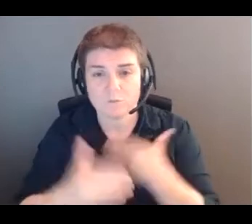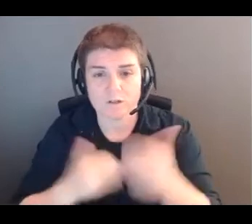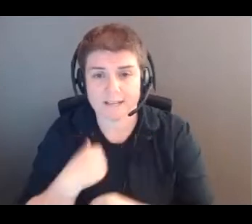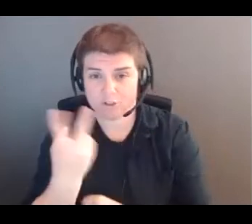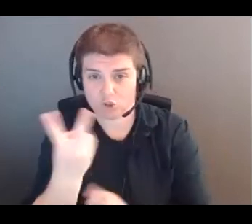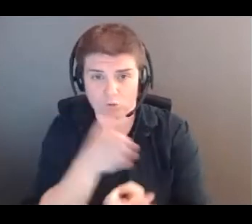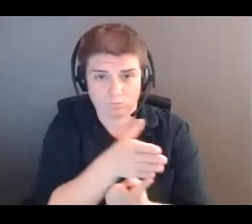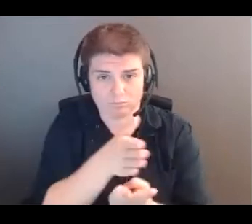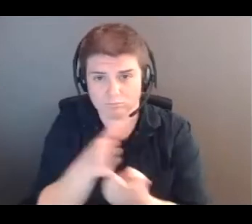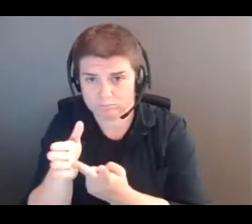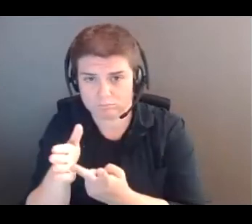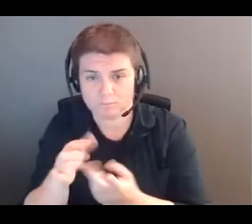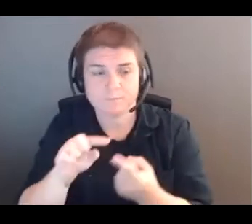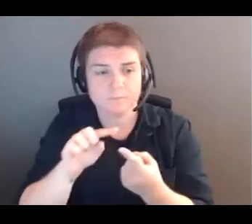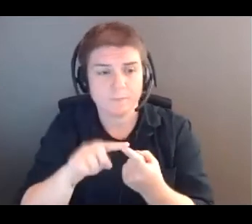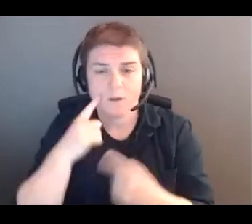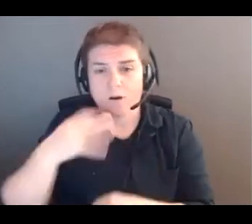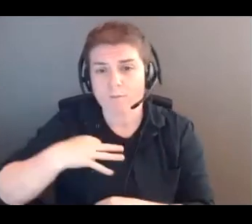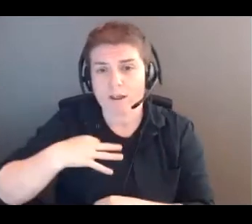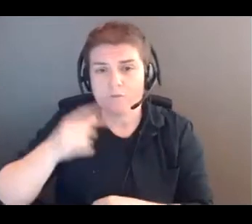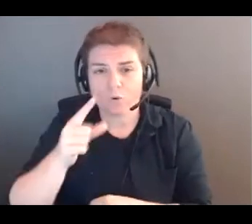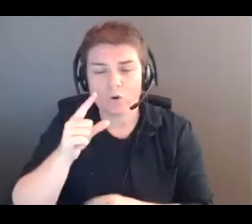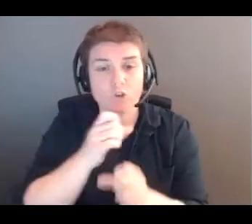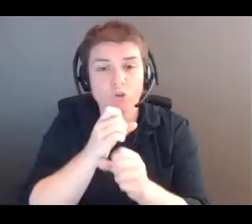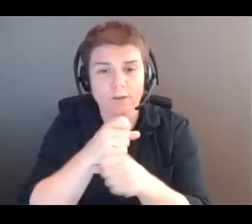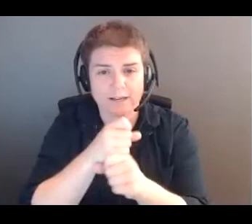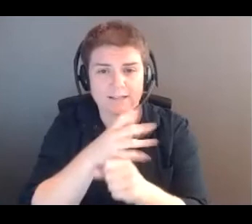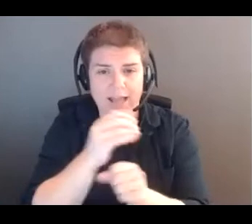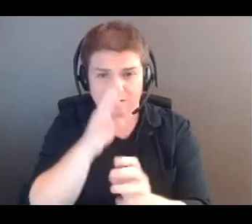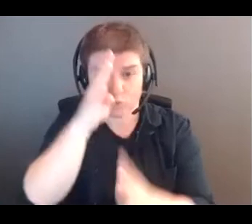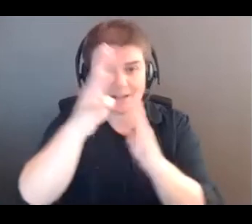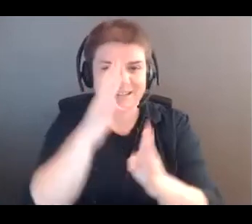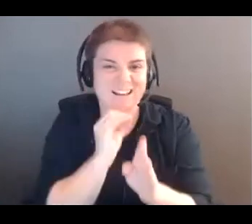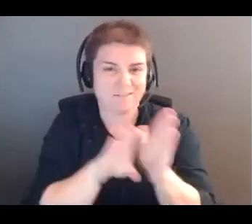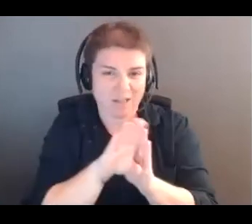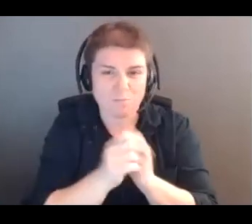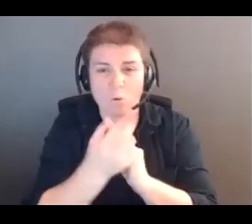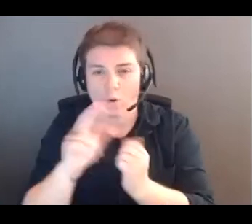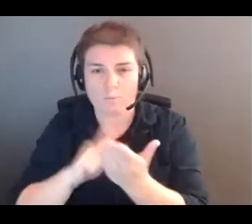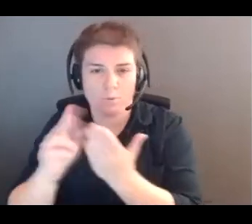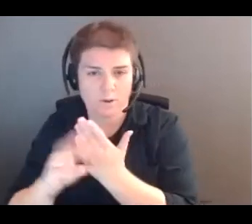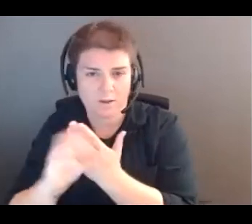can either apply to the Create & Develop Stream, or the Program & Present stream. When choosing